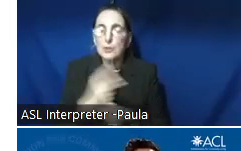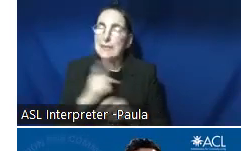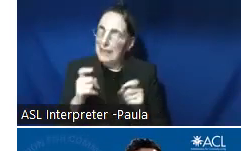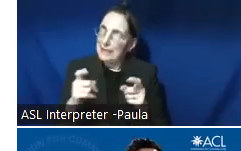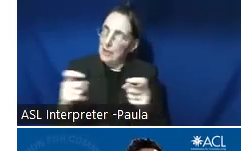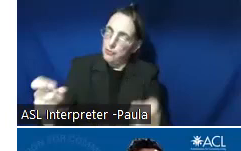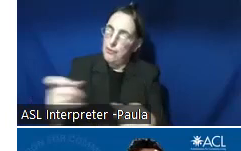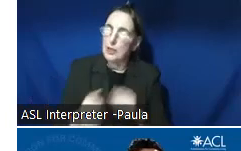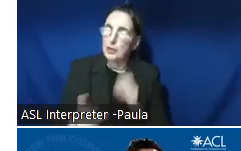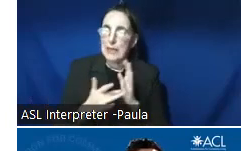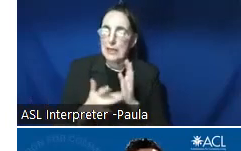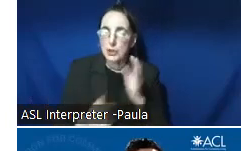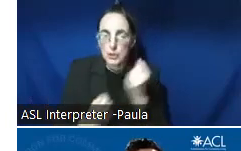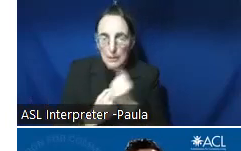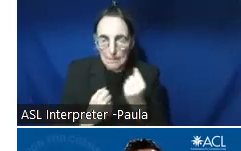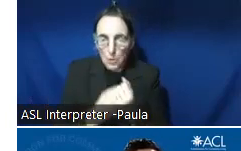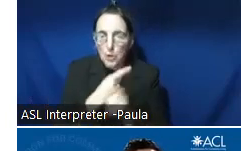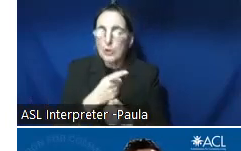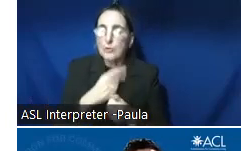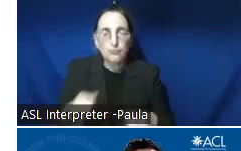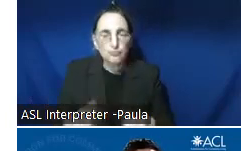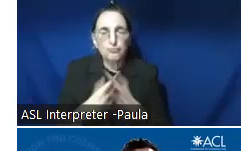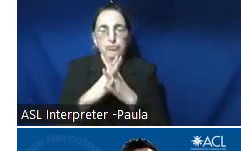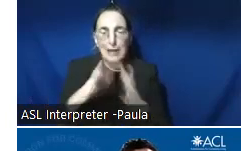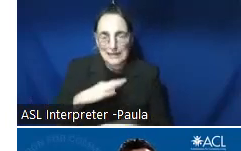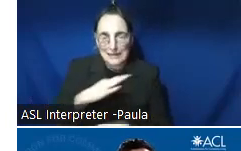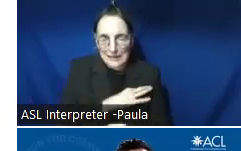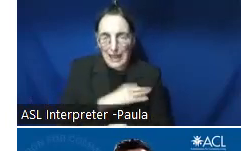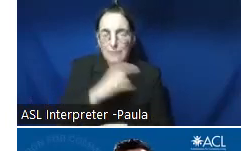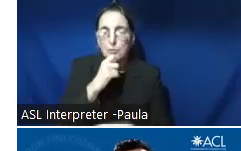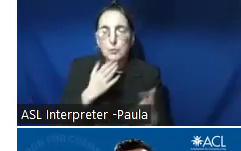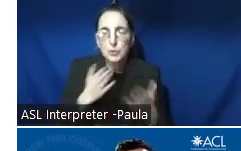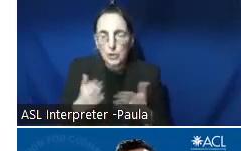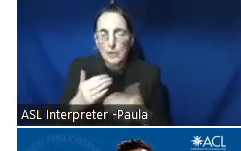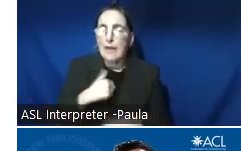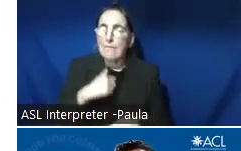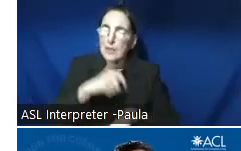designation of a staff who will serve and will have the time and resources necessary to be responsible